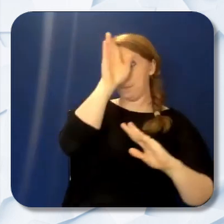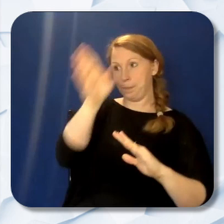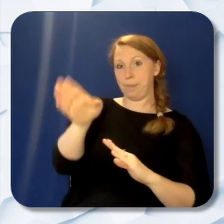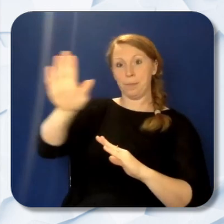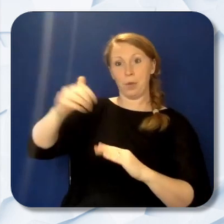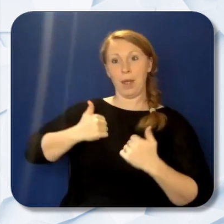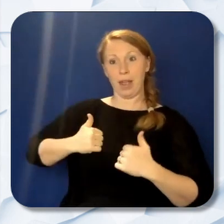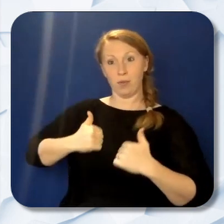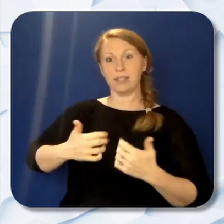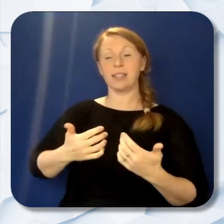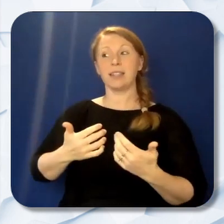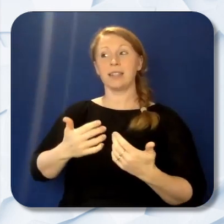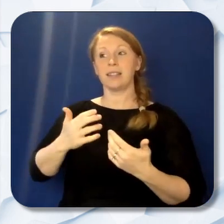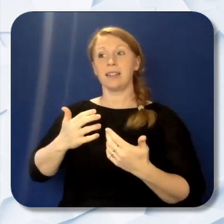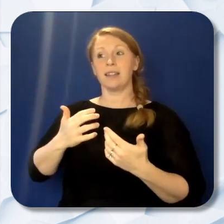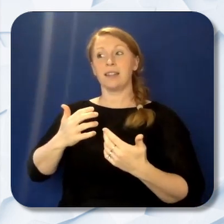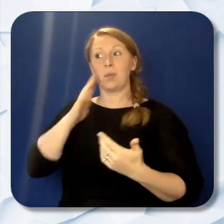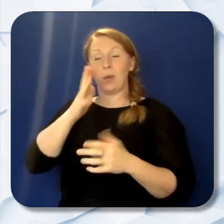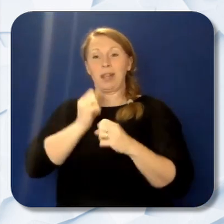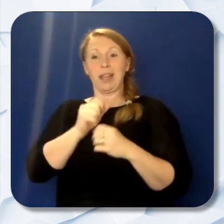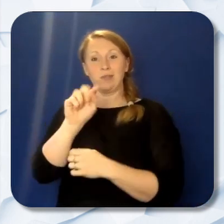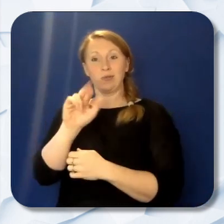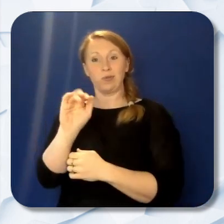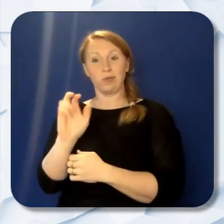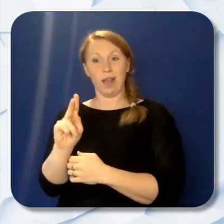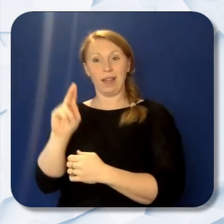and you will receive tracking information and an estimated shipping date